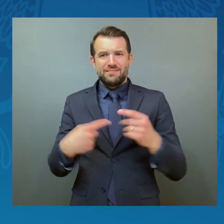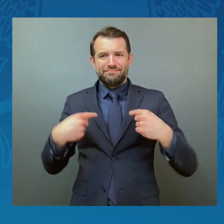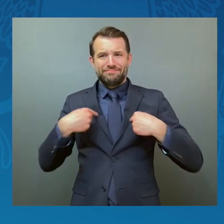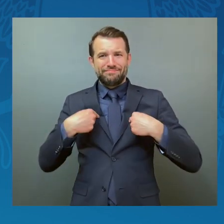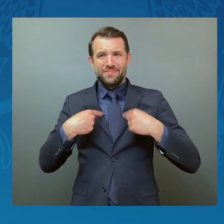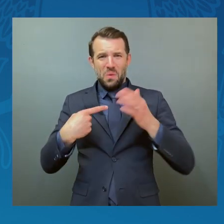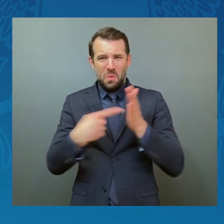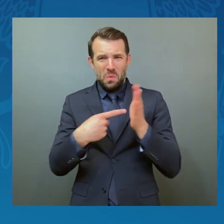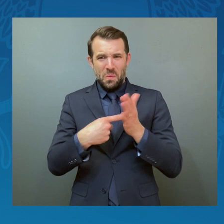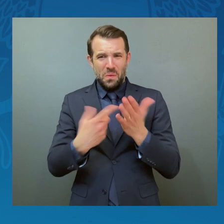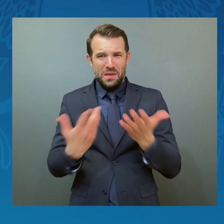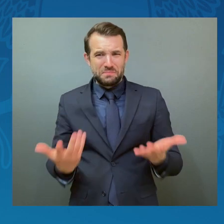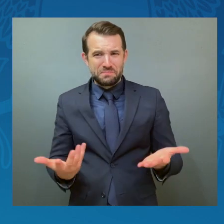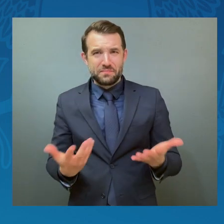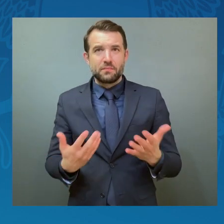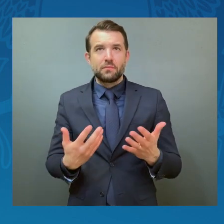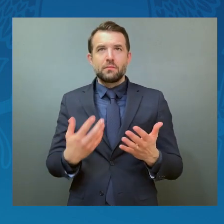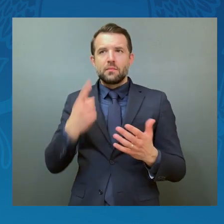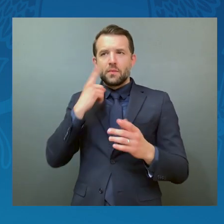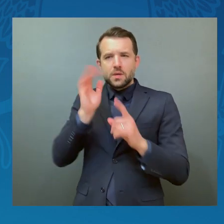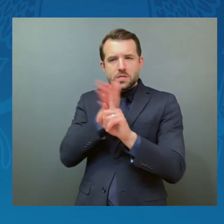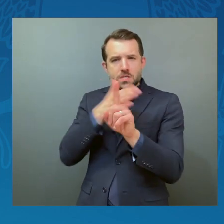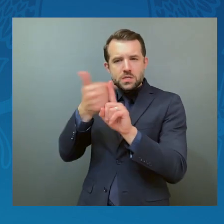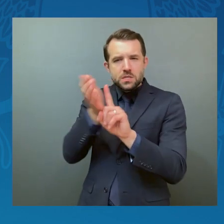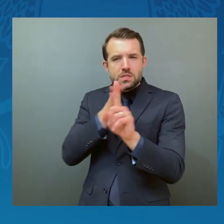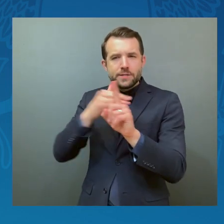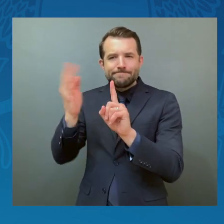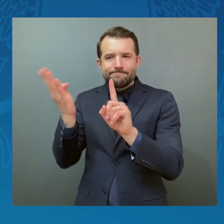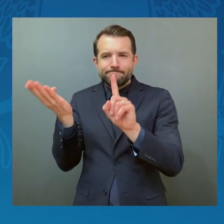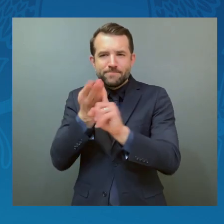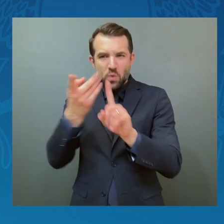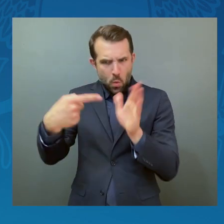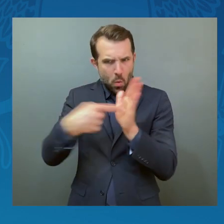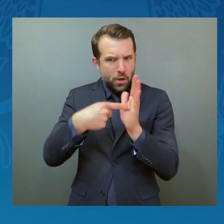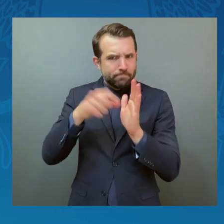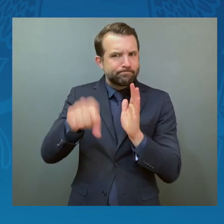the doom loop between the insurance company and providers.